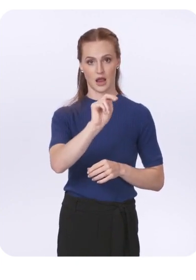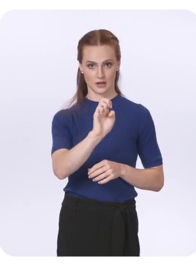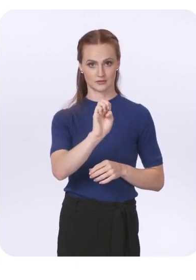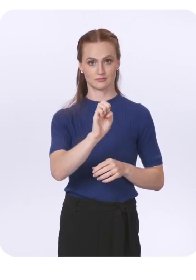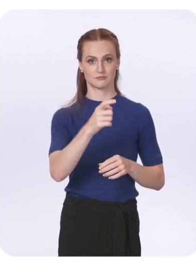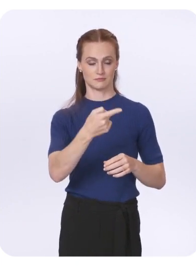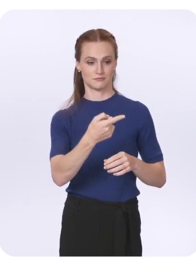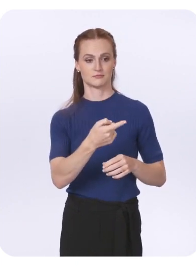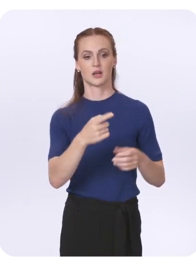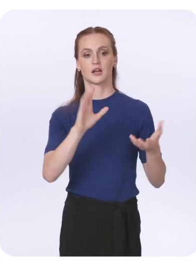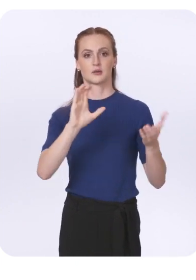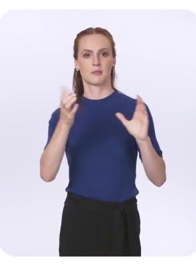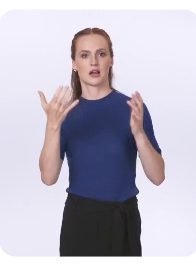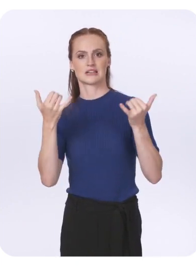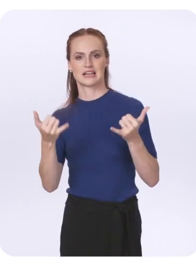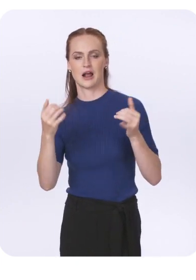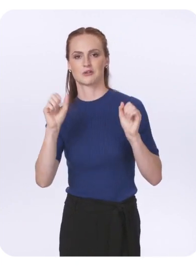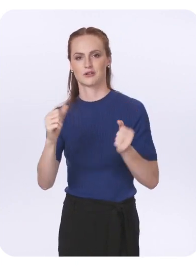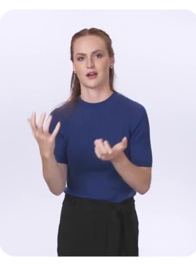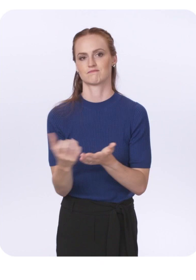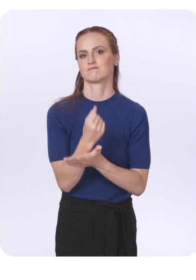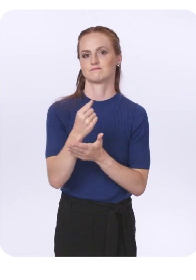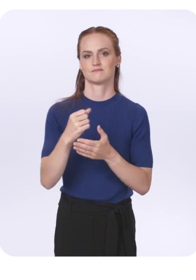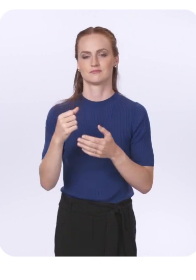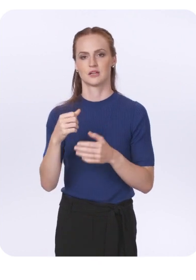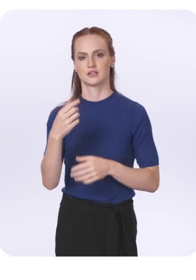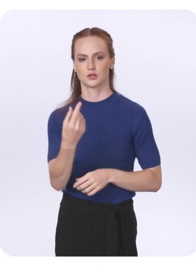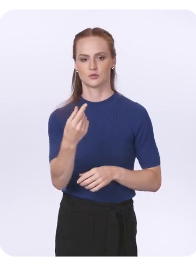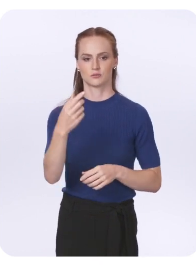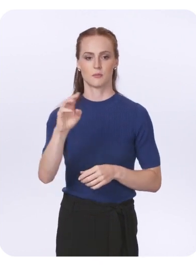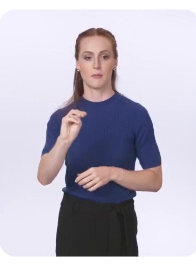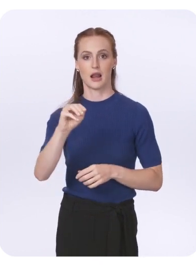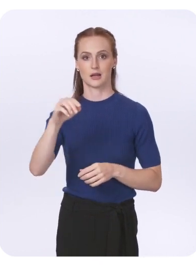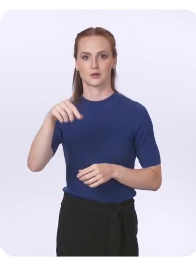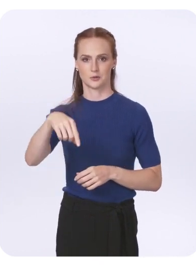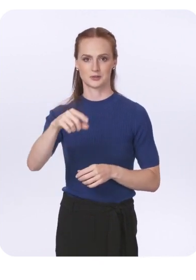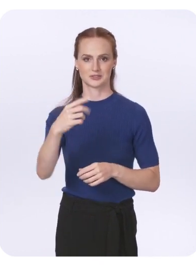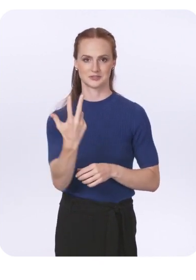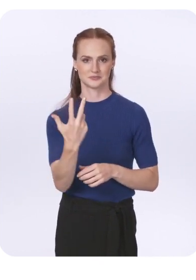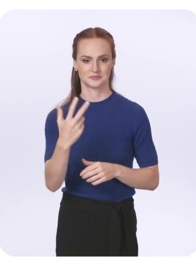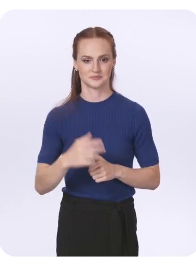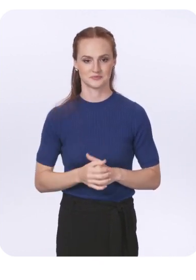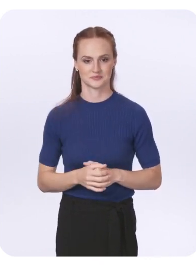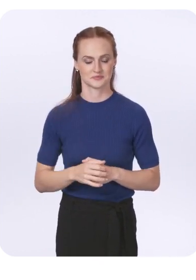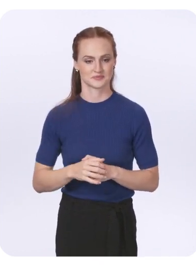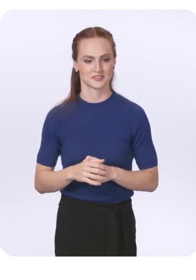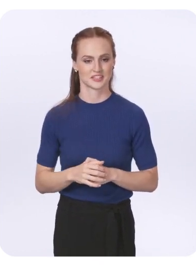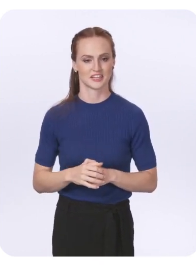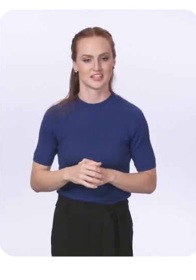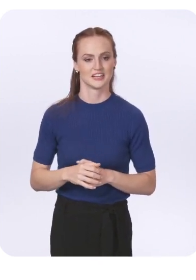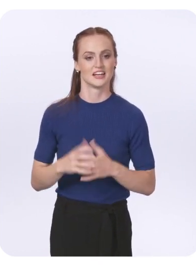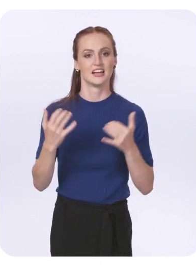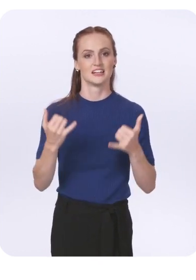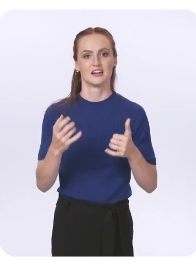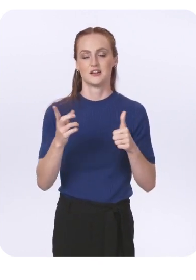to what you can now do on the expanded GPU budget in the Quest 3. Now, first things first.